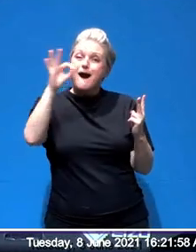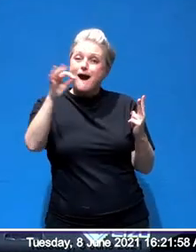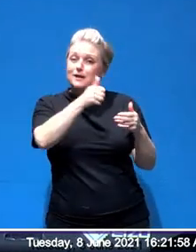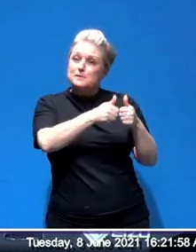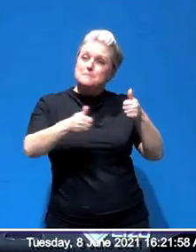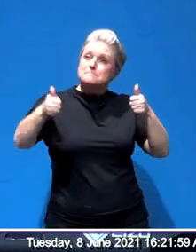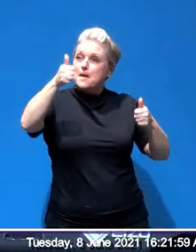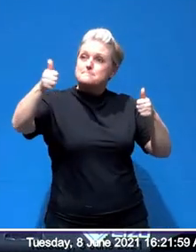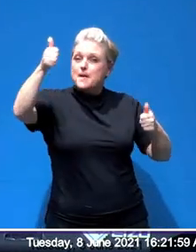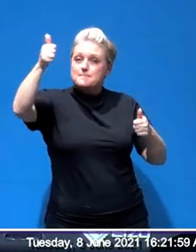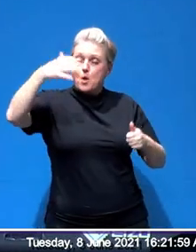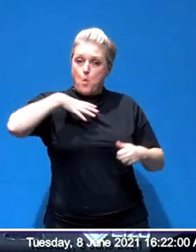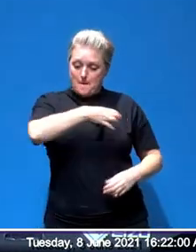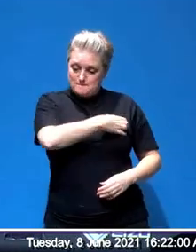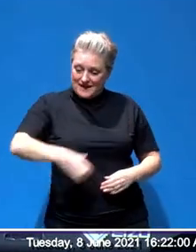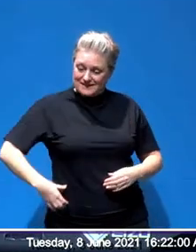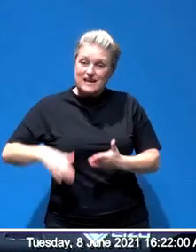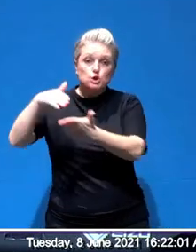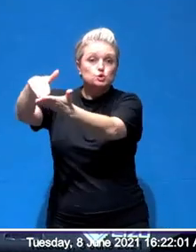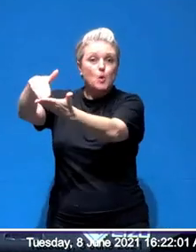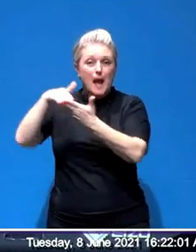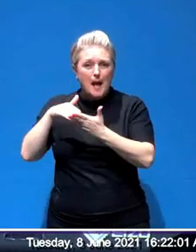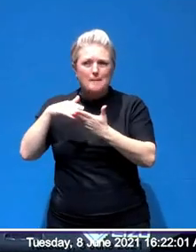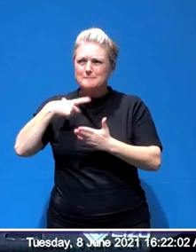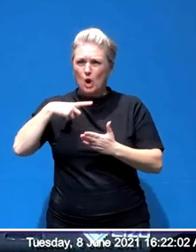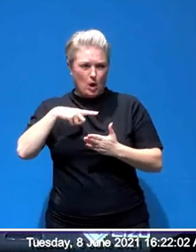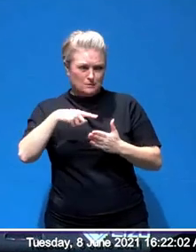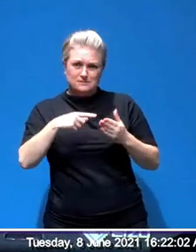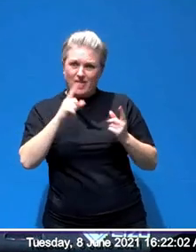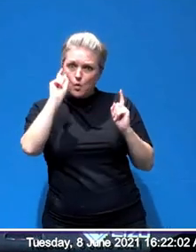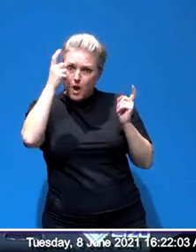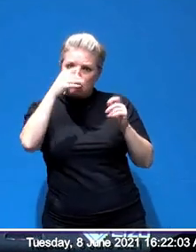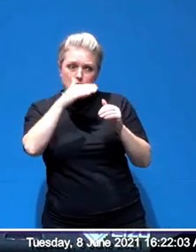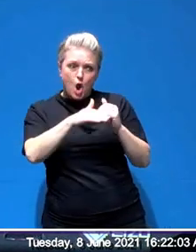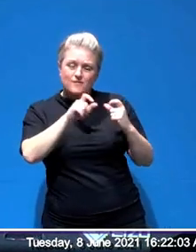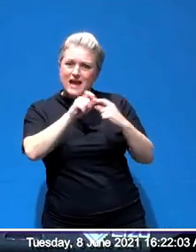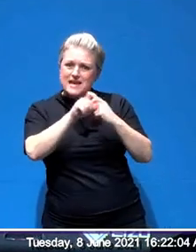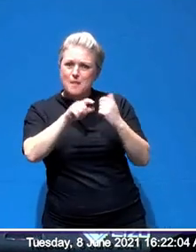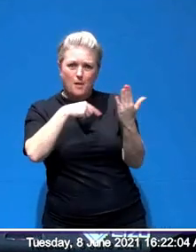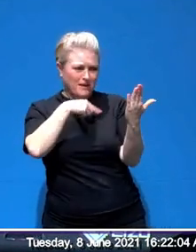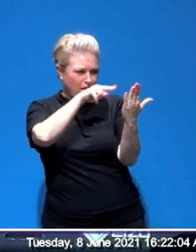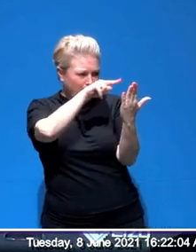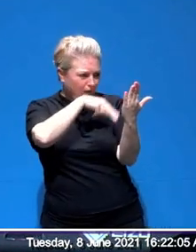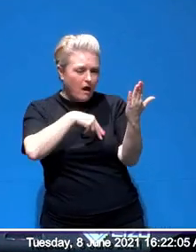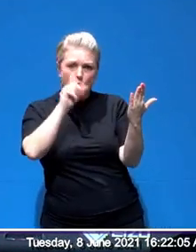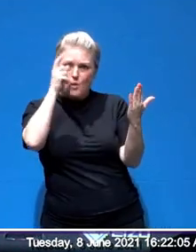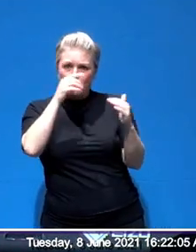this particular email and what it meant in terms of particularly the safety for Mitchell; correct?